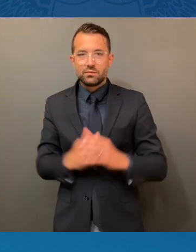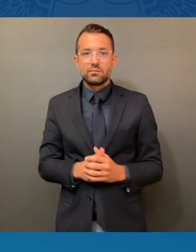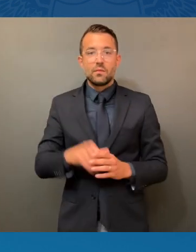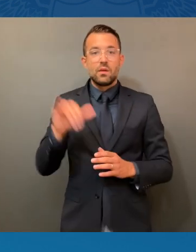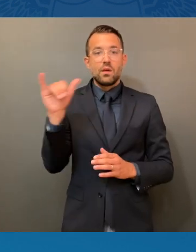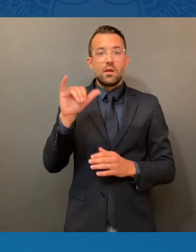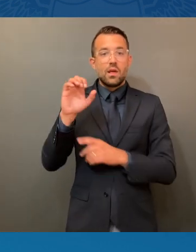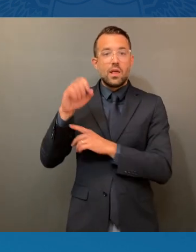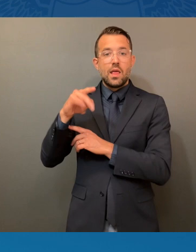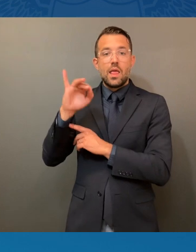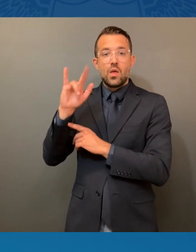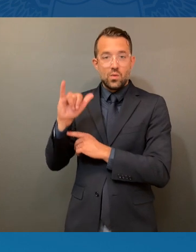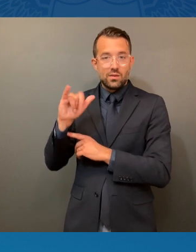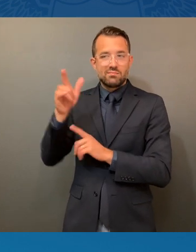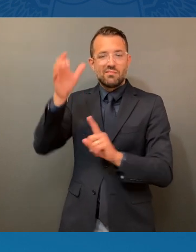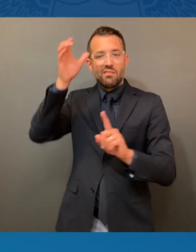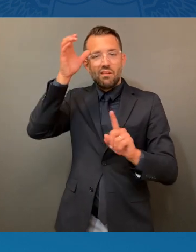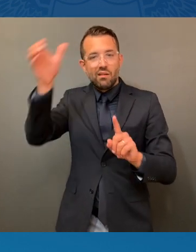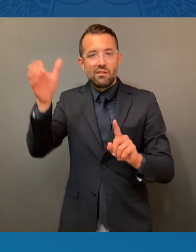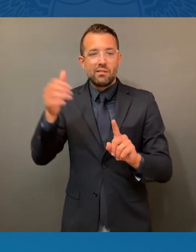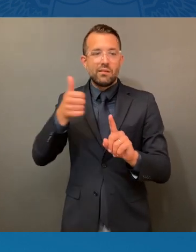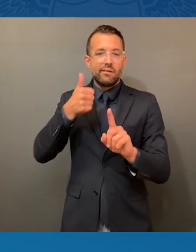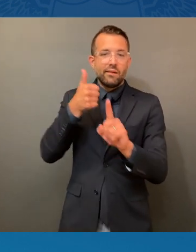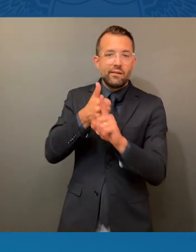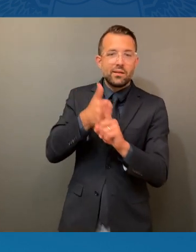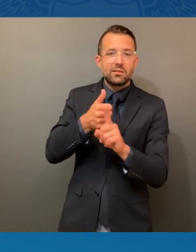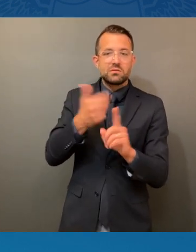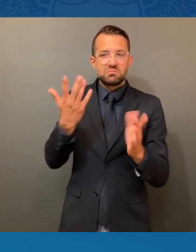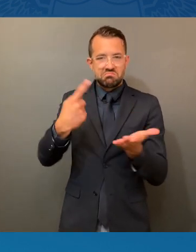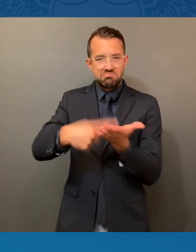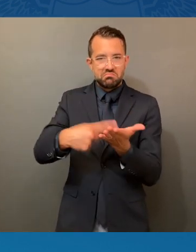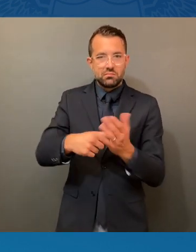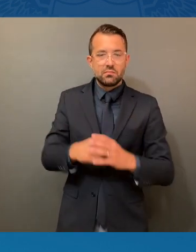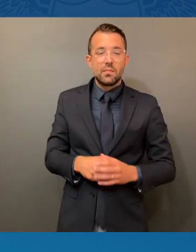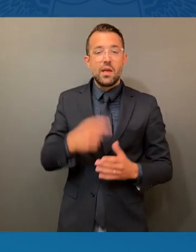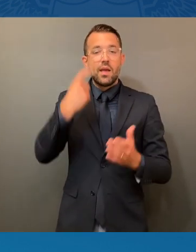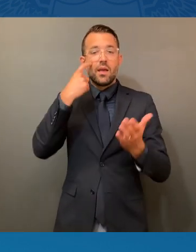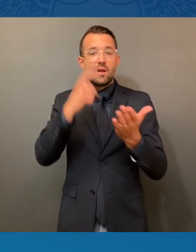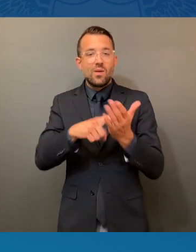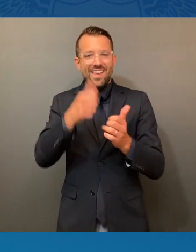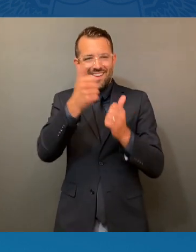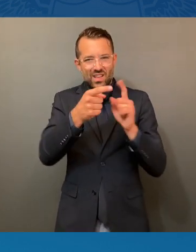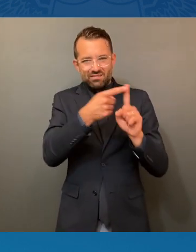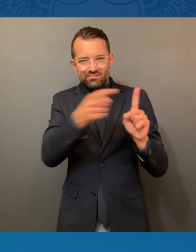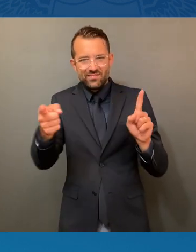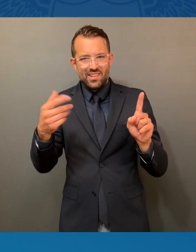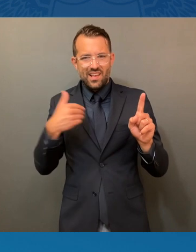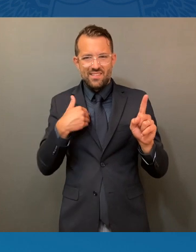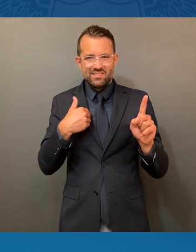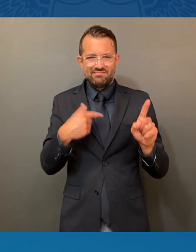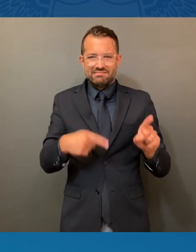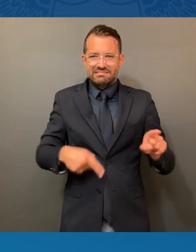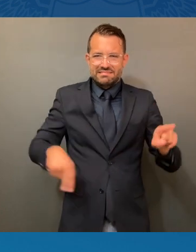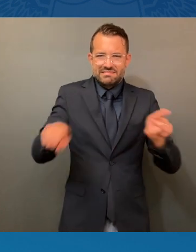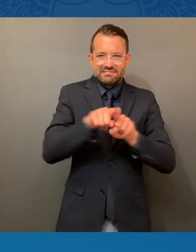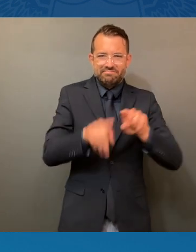So equity, as a concept, says: Recognize that everyone has the same capacity, but in order for them to have equal opportunity